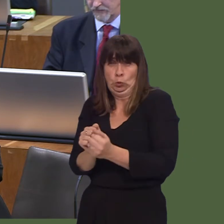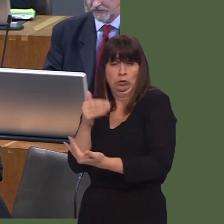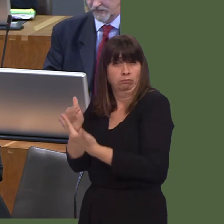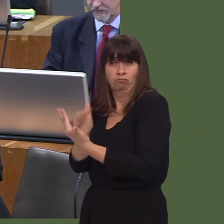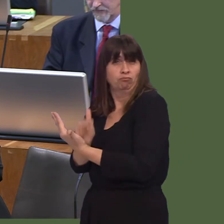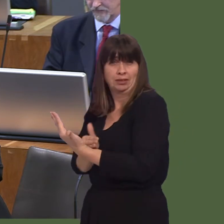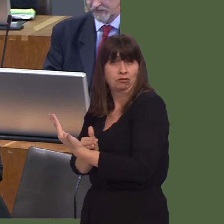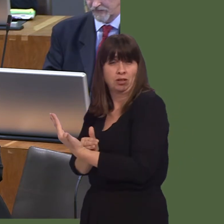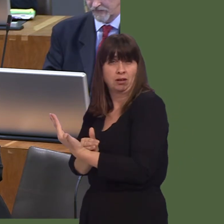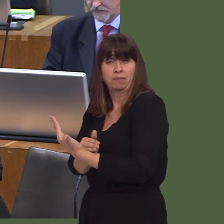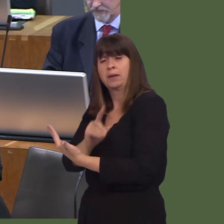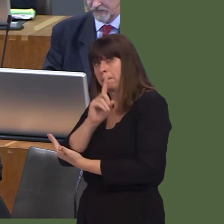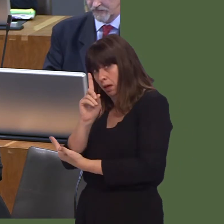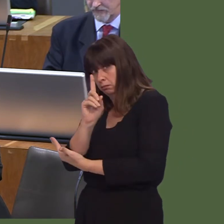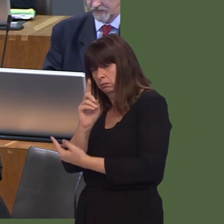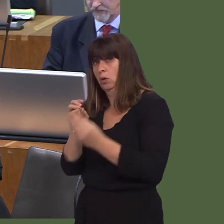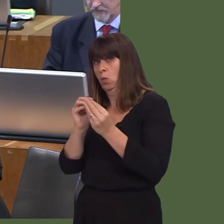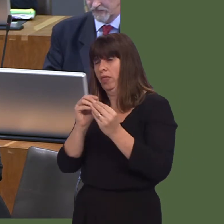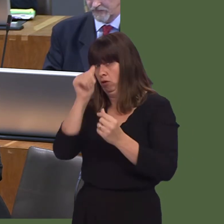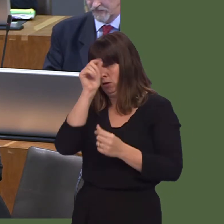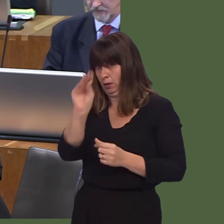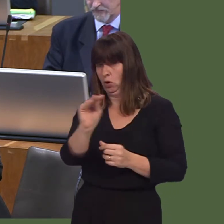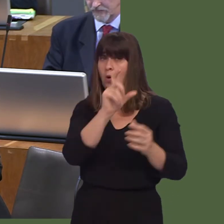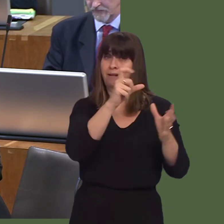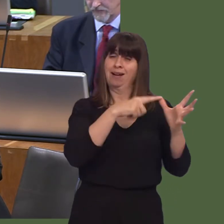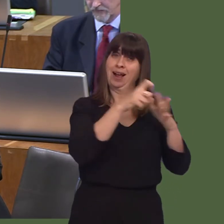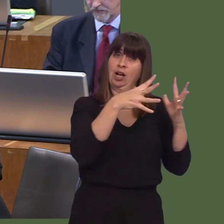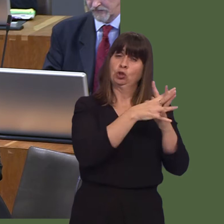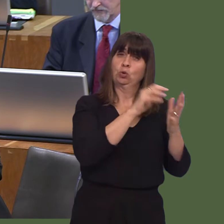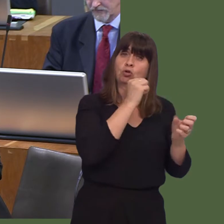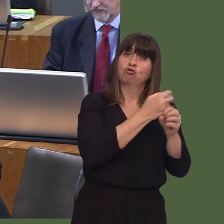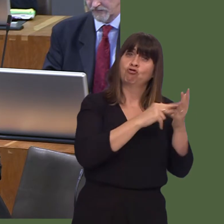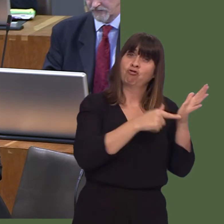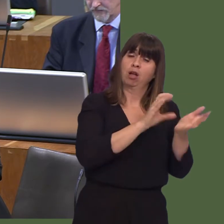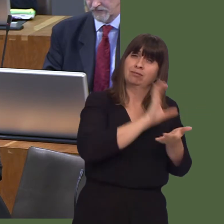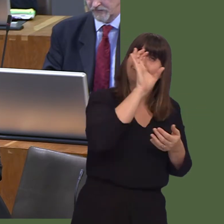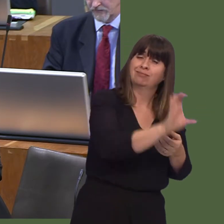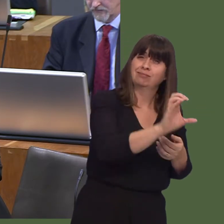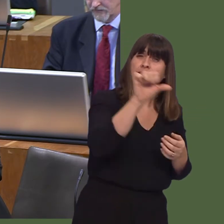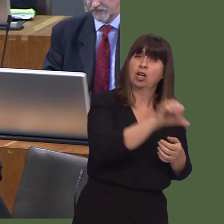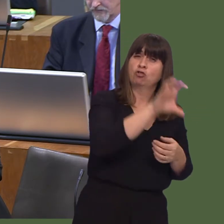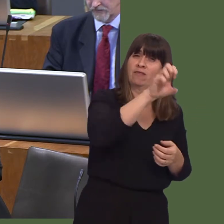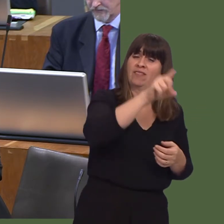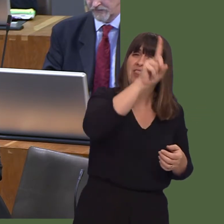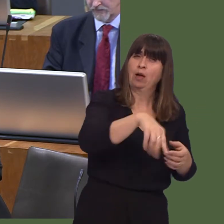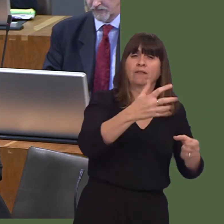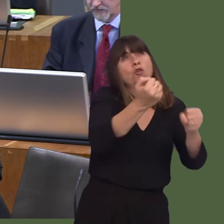But it is worth noting that Cadw has already provided grant support of over £150,000 towards restoration works for the castle in previous years.